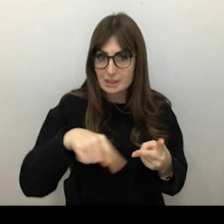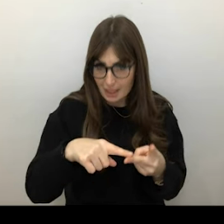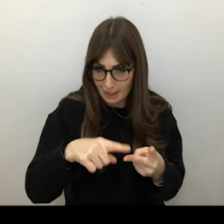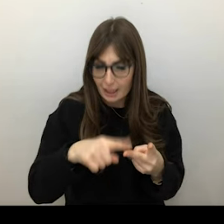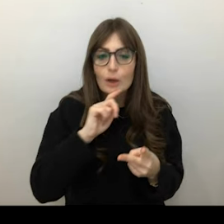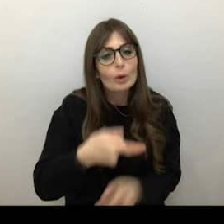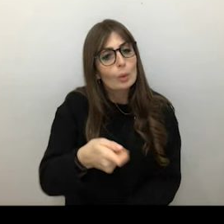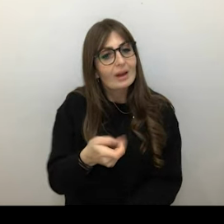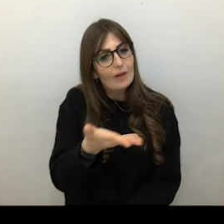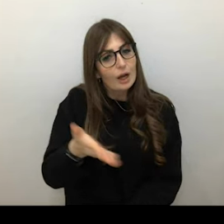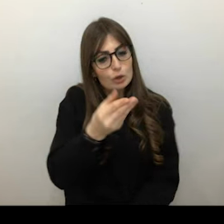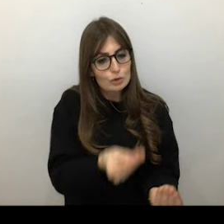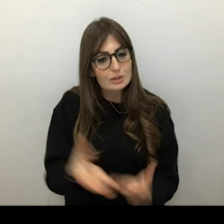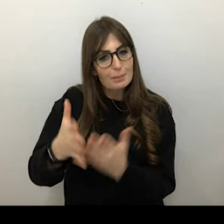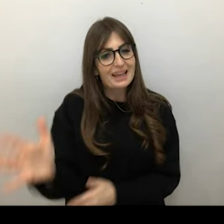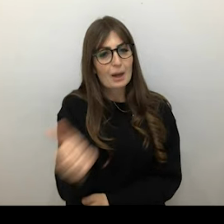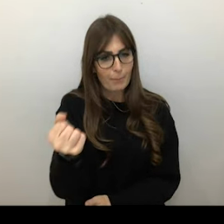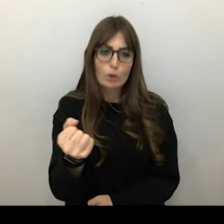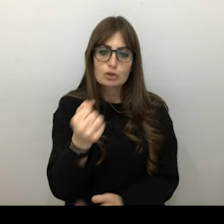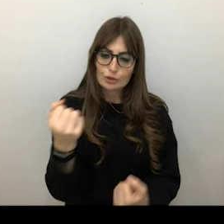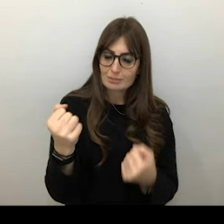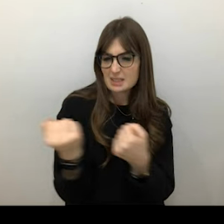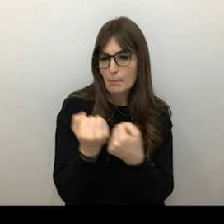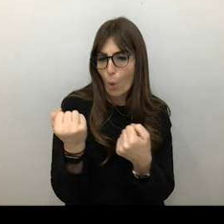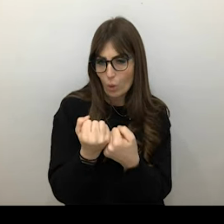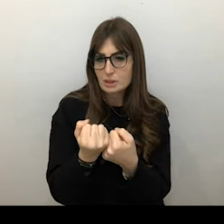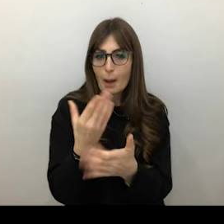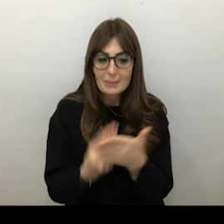invited to submit compulsory support materials, and some